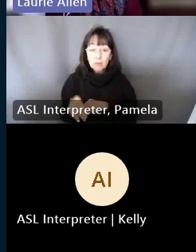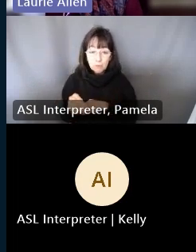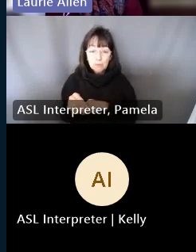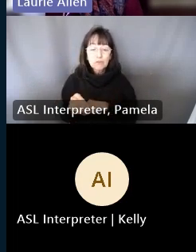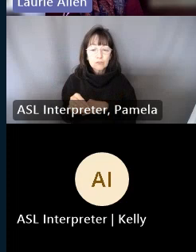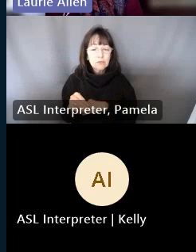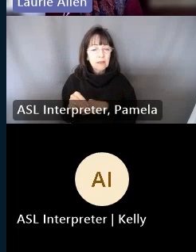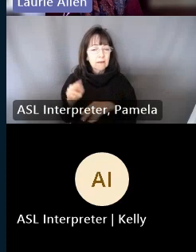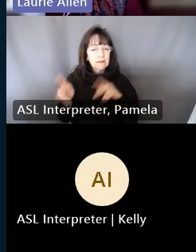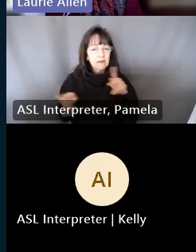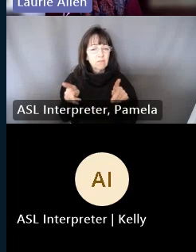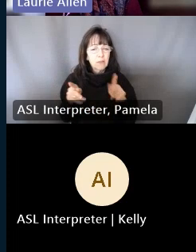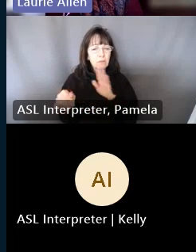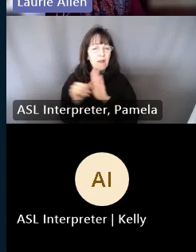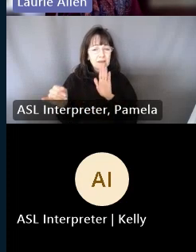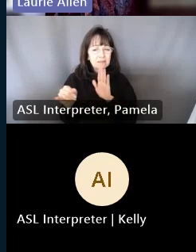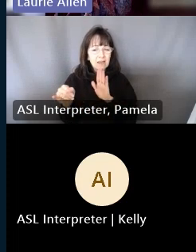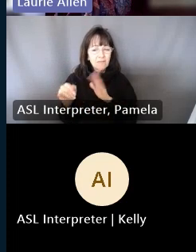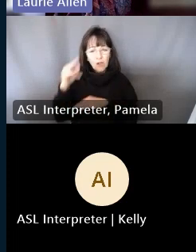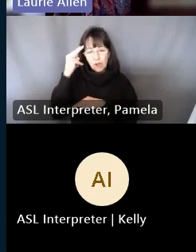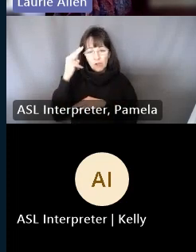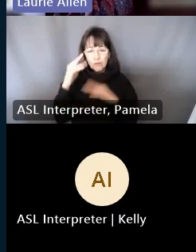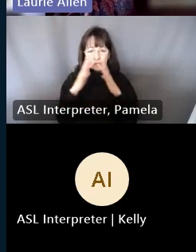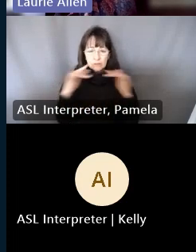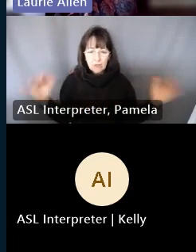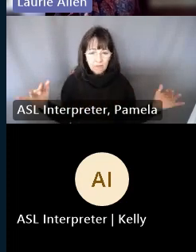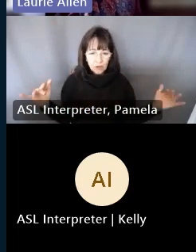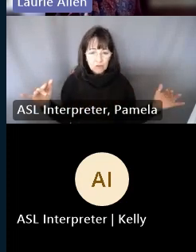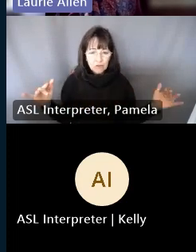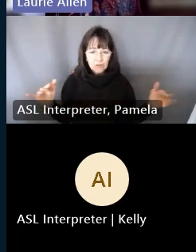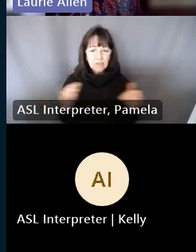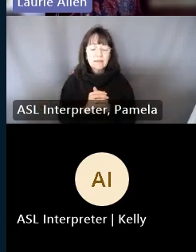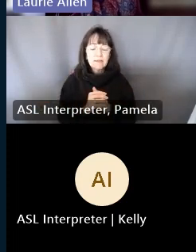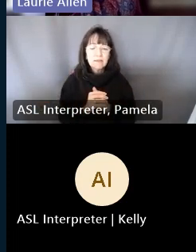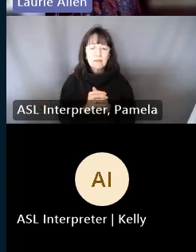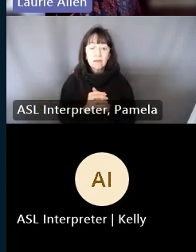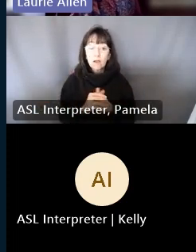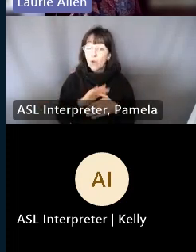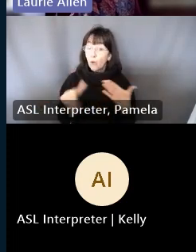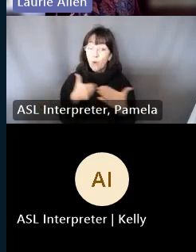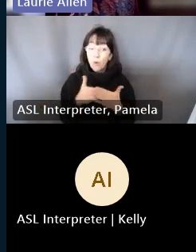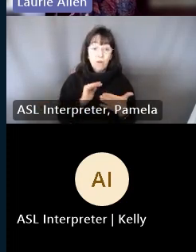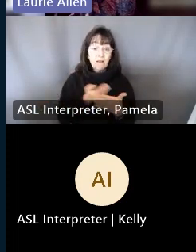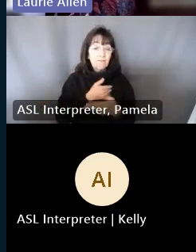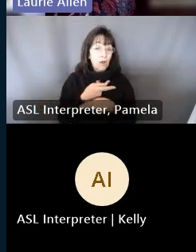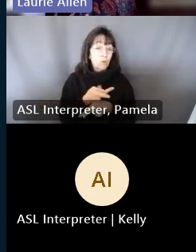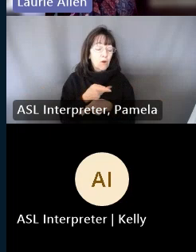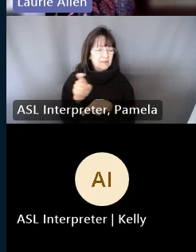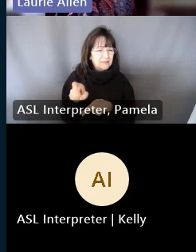So, this is the future of our workforce and why our products, all of our products need to be accessible for everyone.